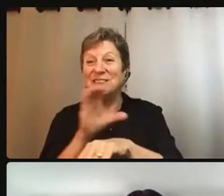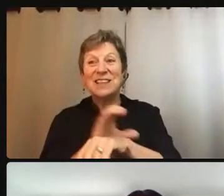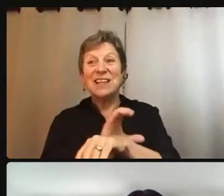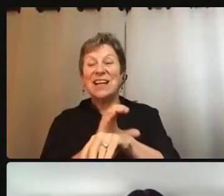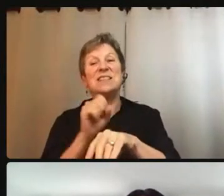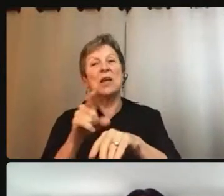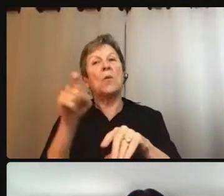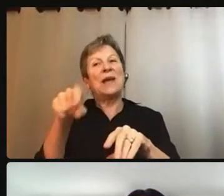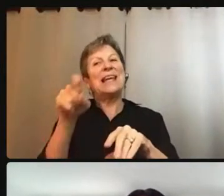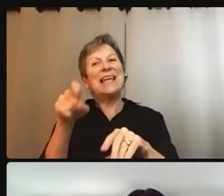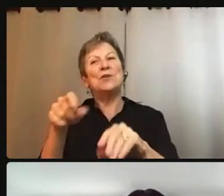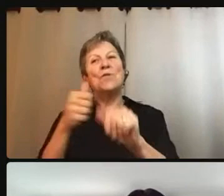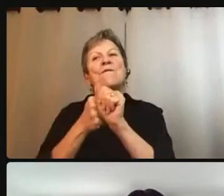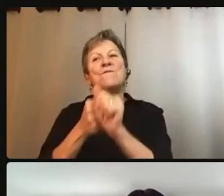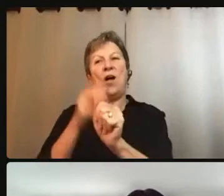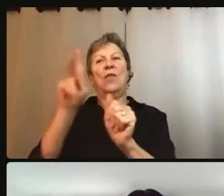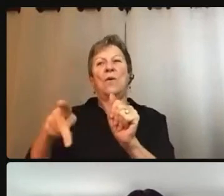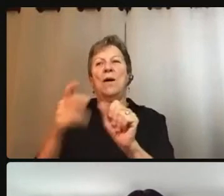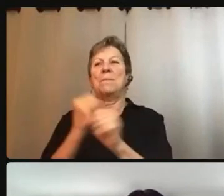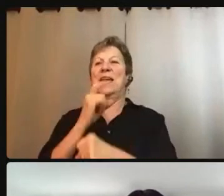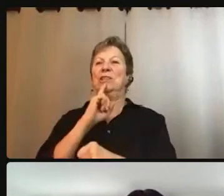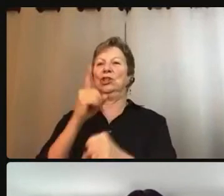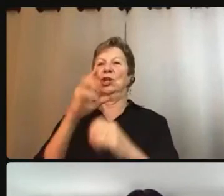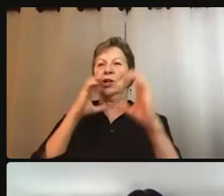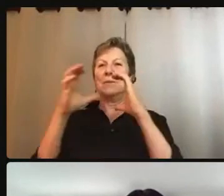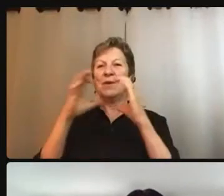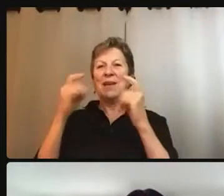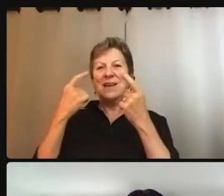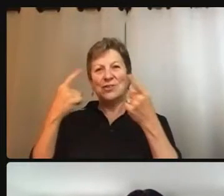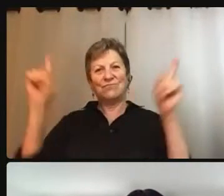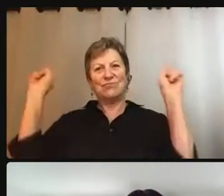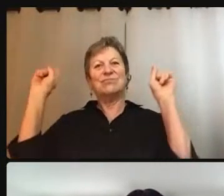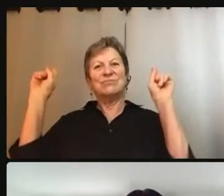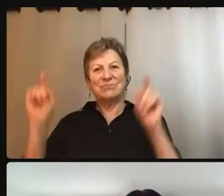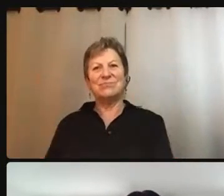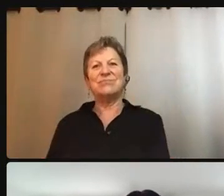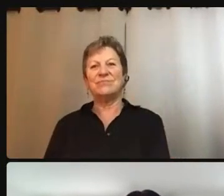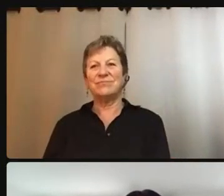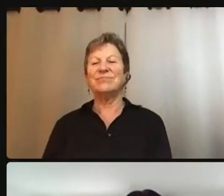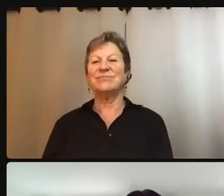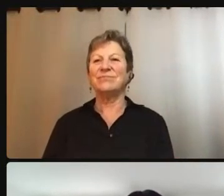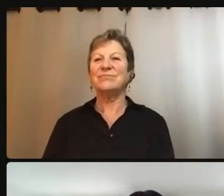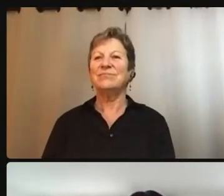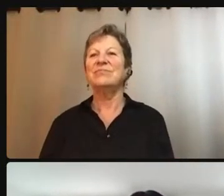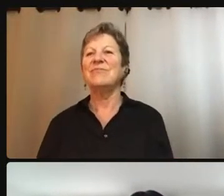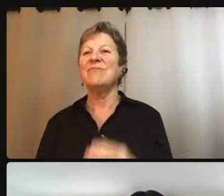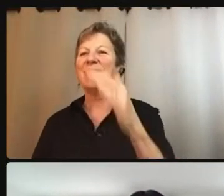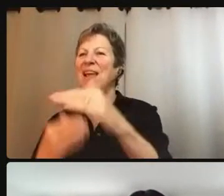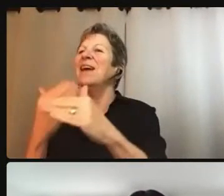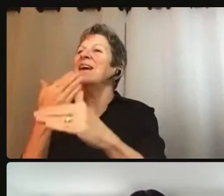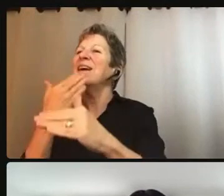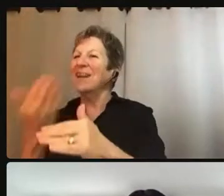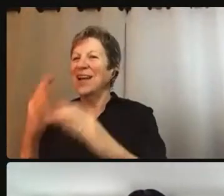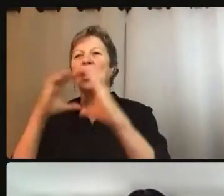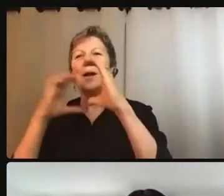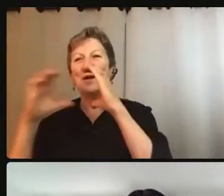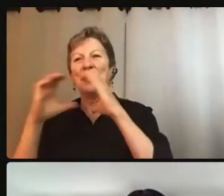TRYING TO PROVIDE ACTUALLY.